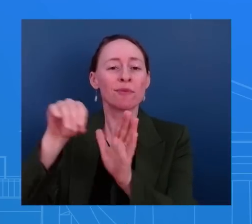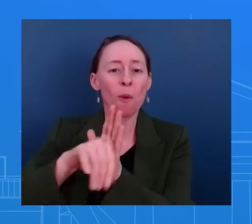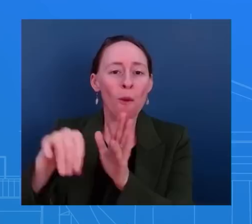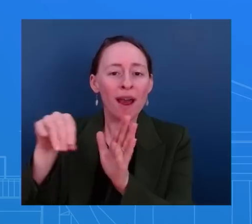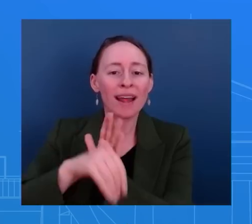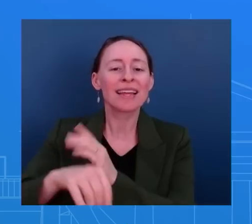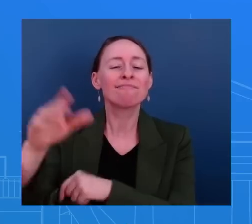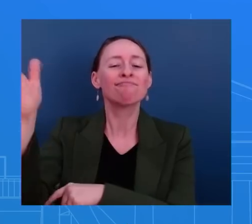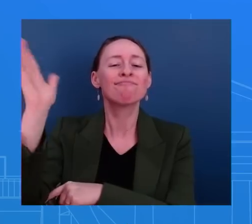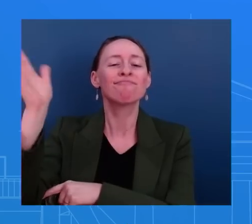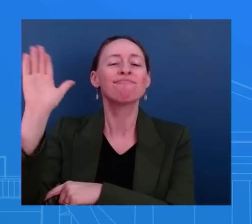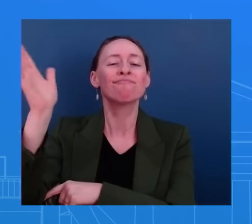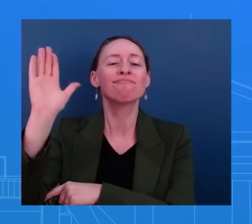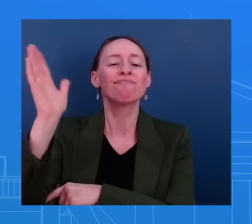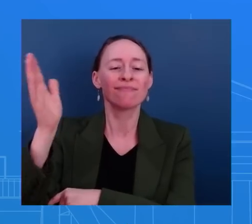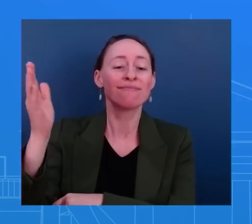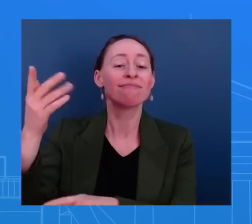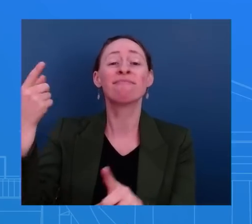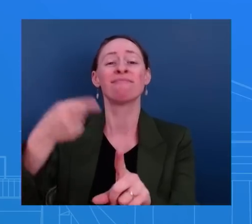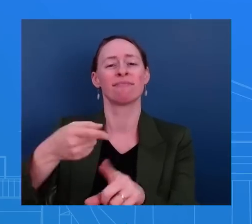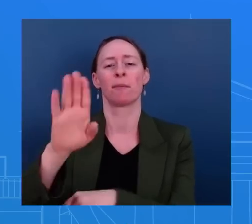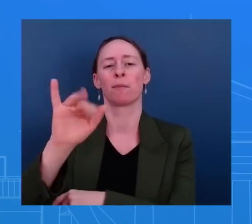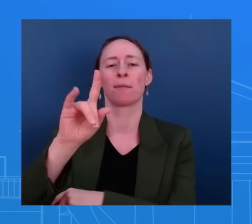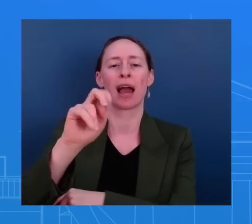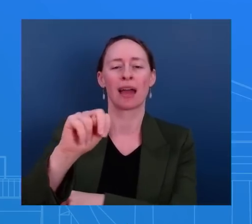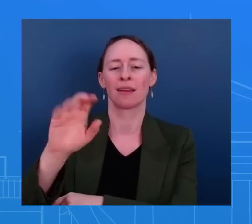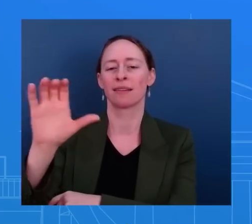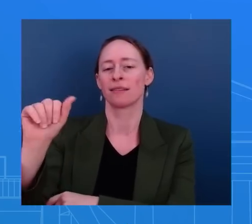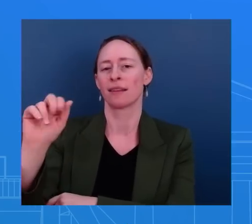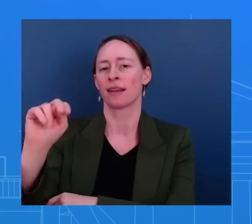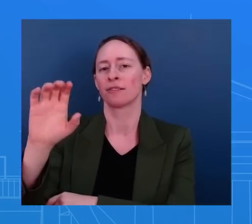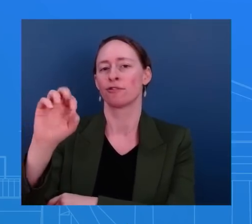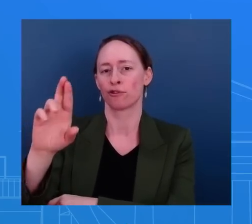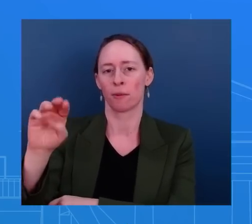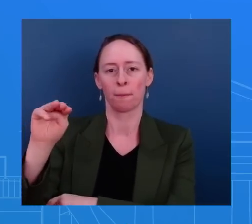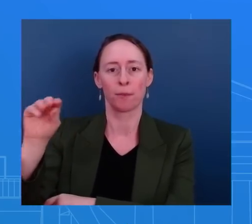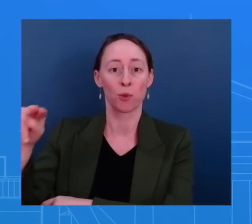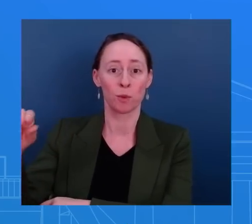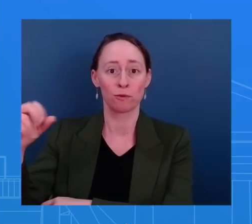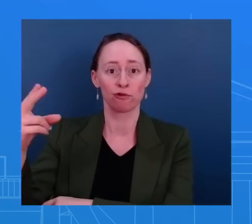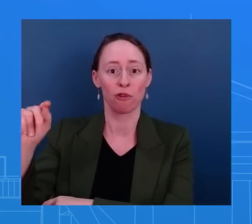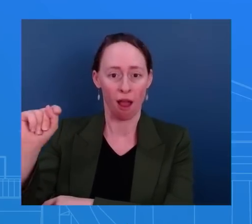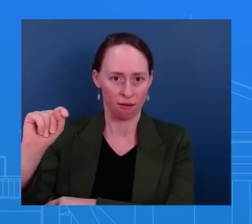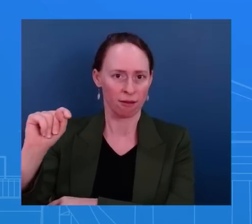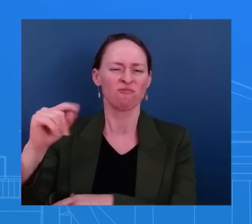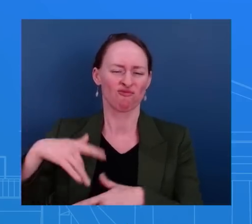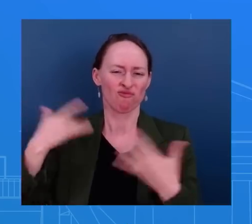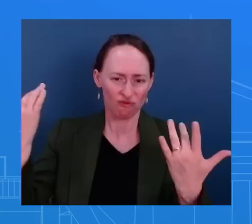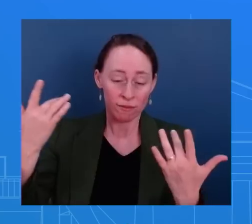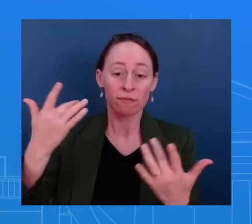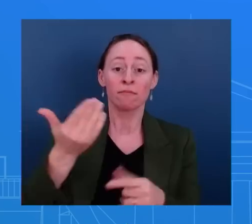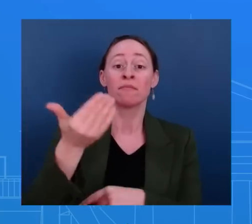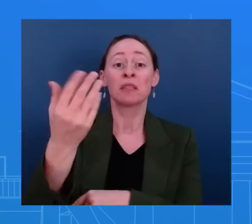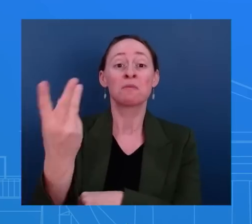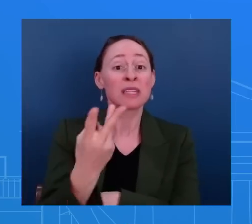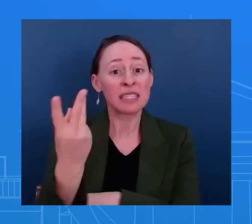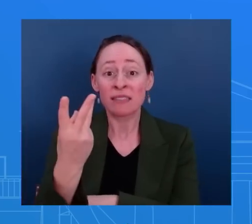On Thursday, the president and the vice president will travel to Prince George's County, Maryland, to deliver remarks on the progress